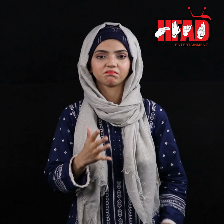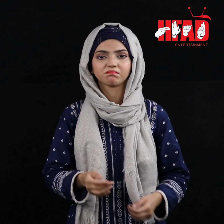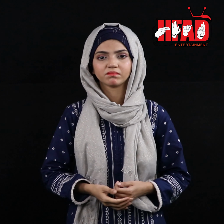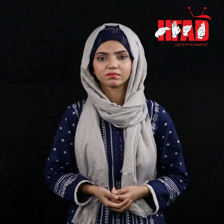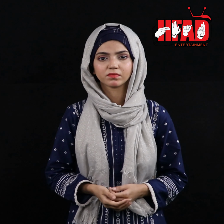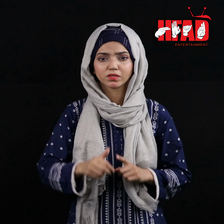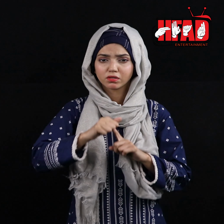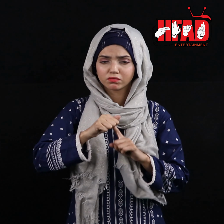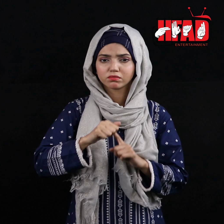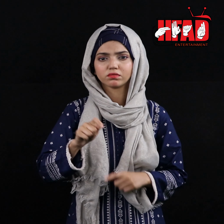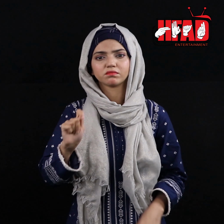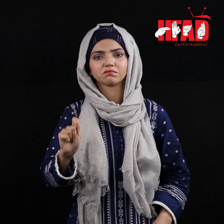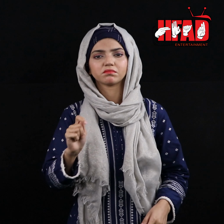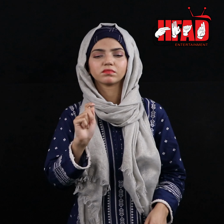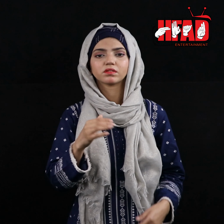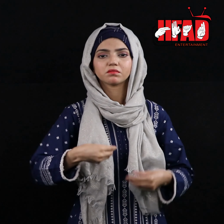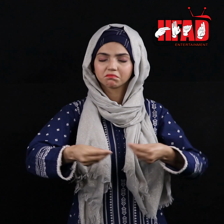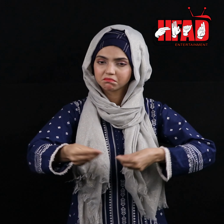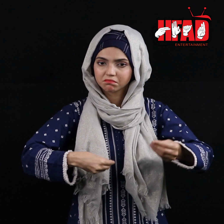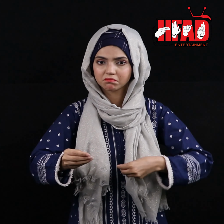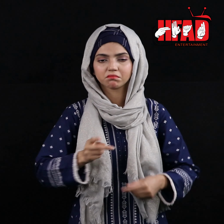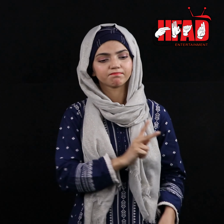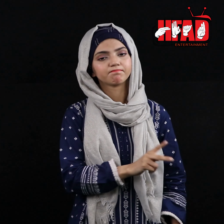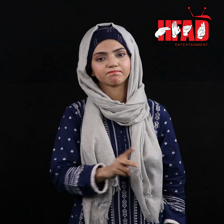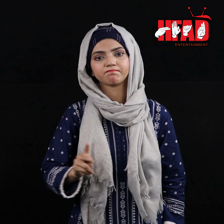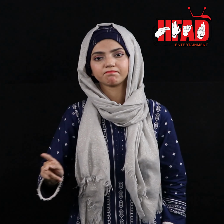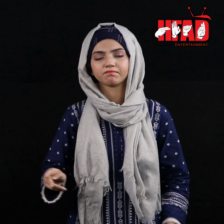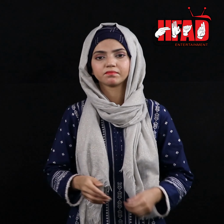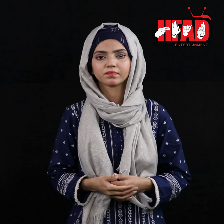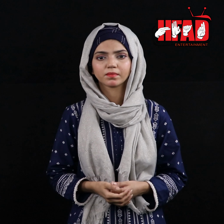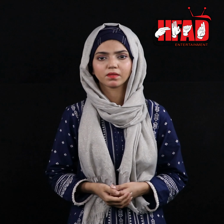We shall continue business activities on a limited scale.